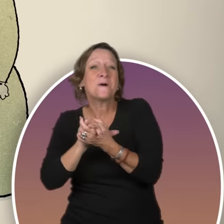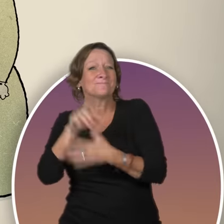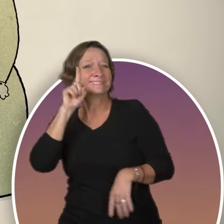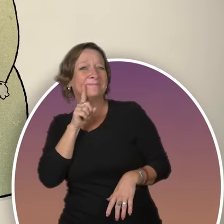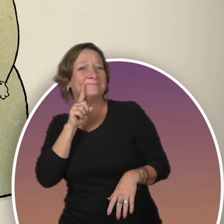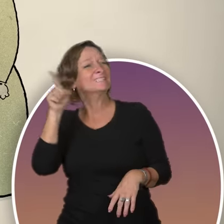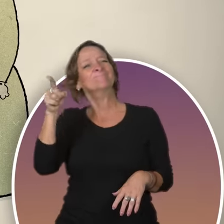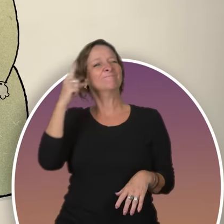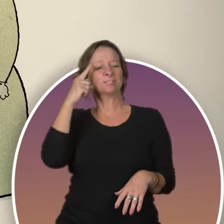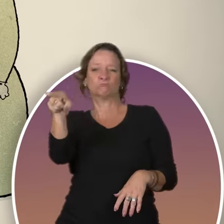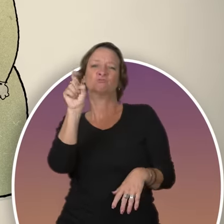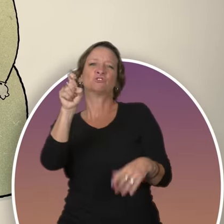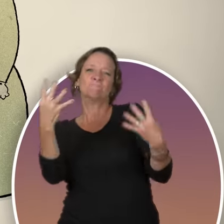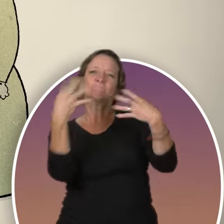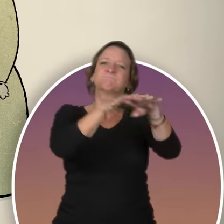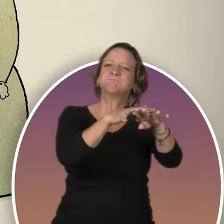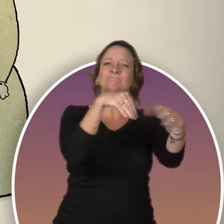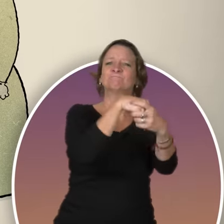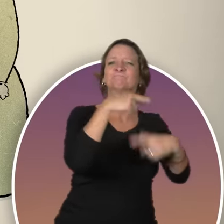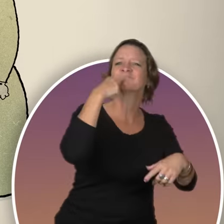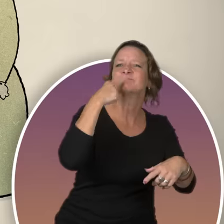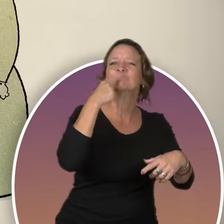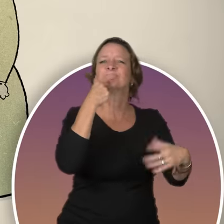should try to integrate into mainstream speaking culture as best they could.